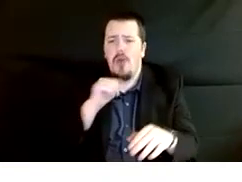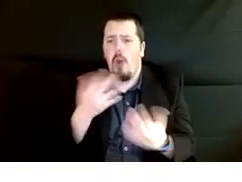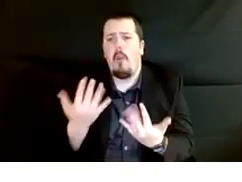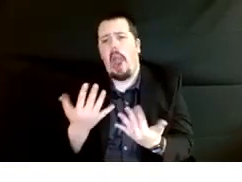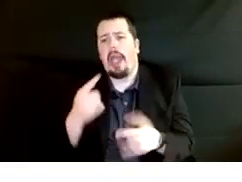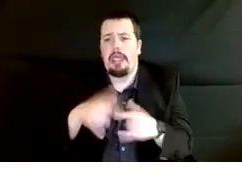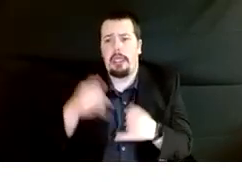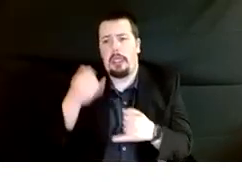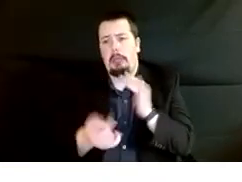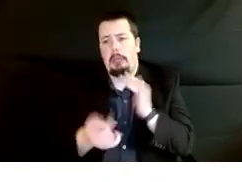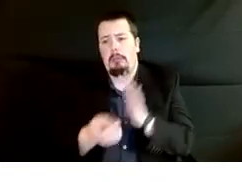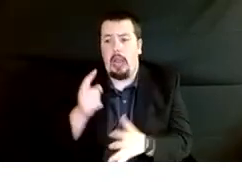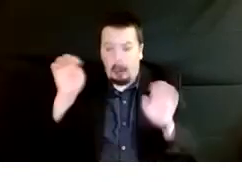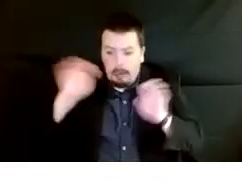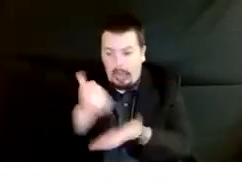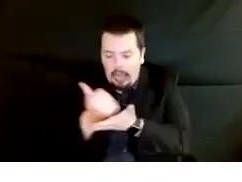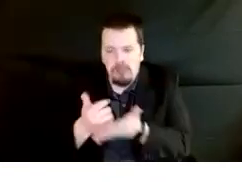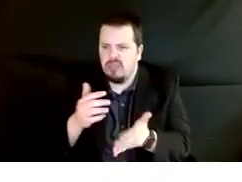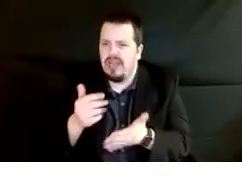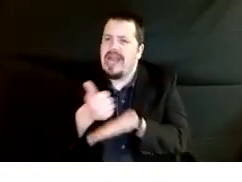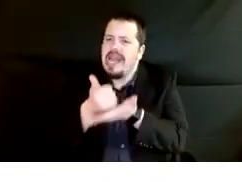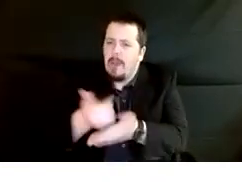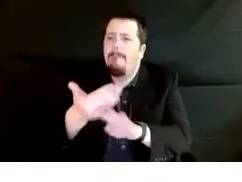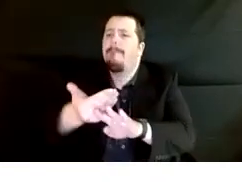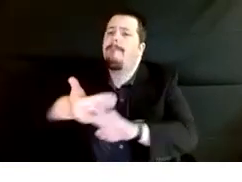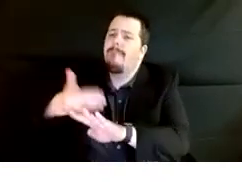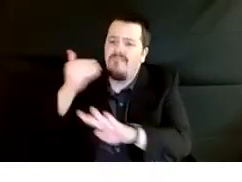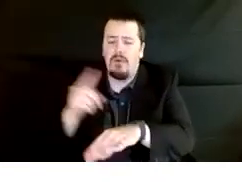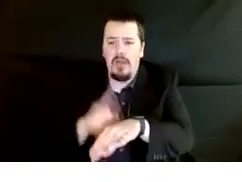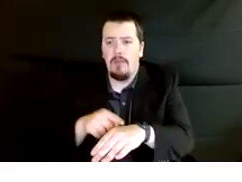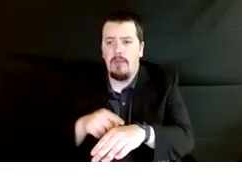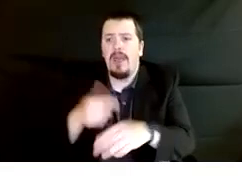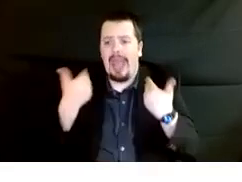it really does help to have those relationships and to be in those roles ahead of time